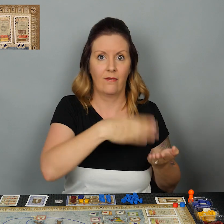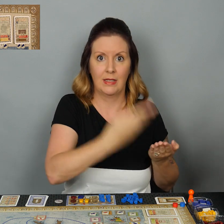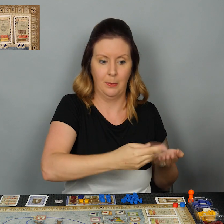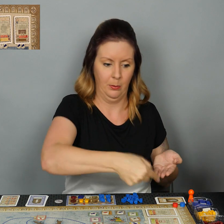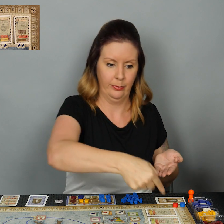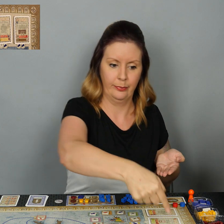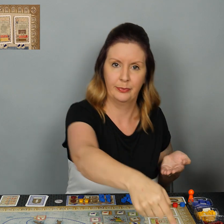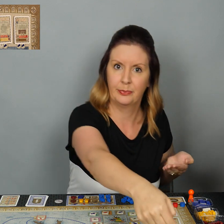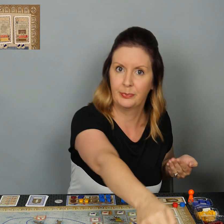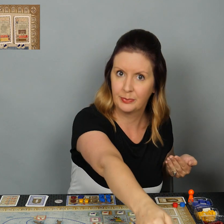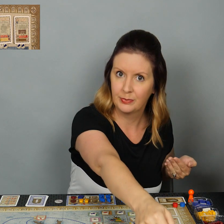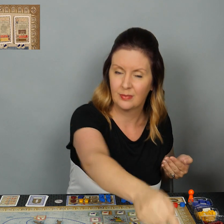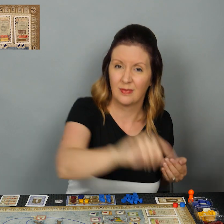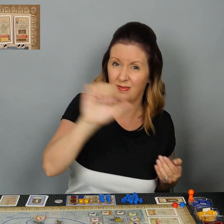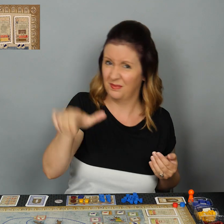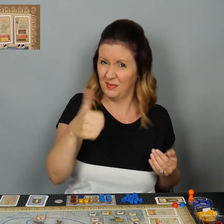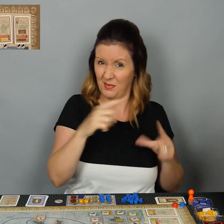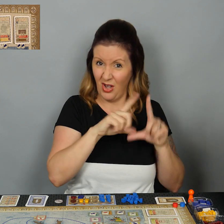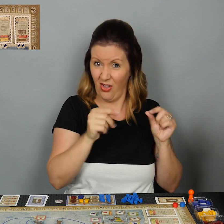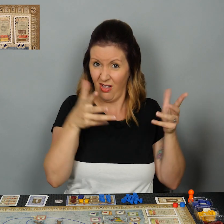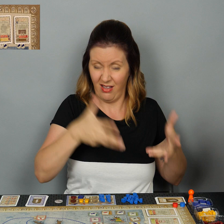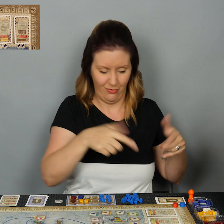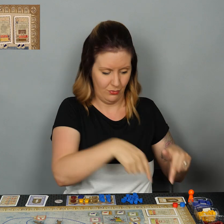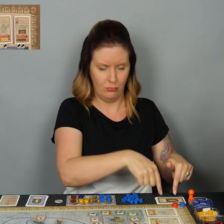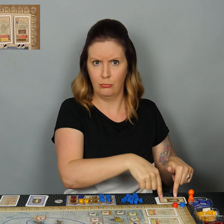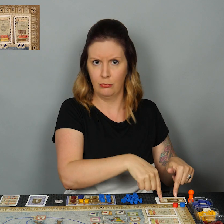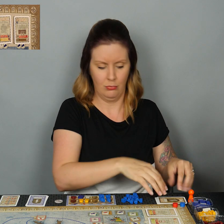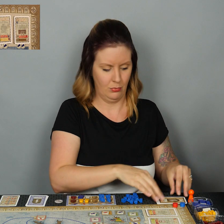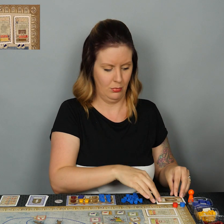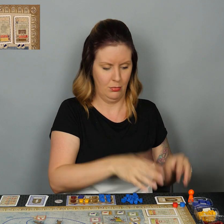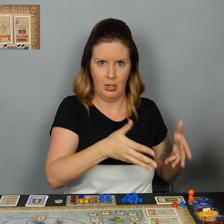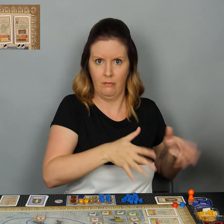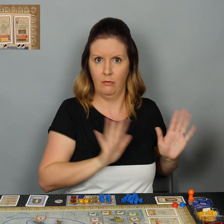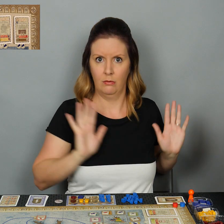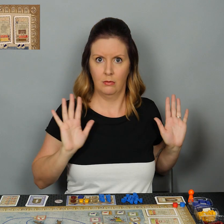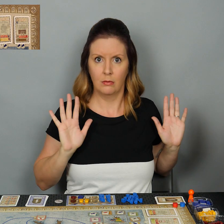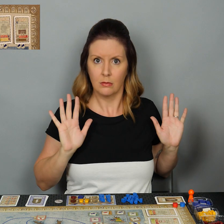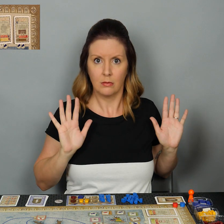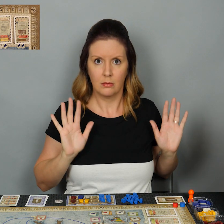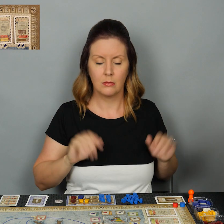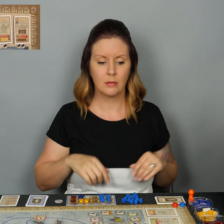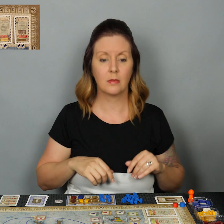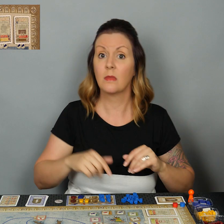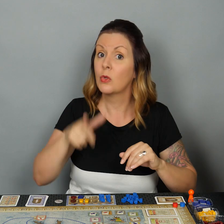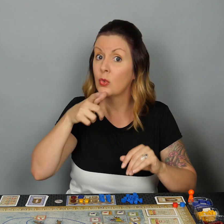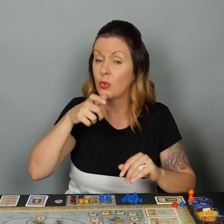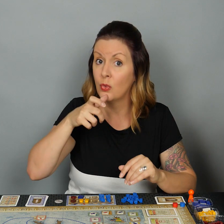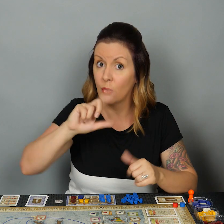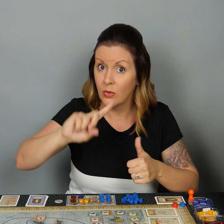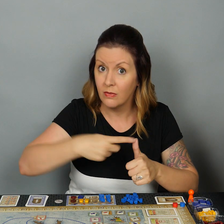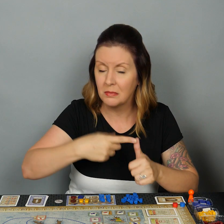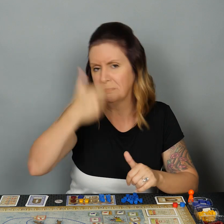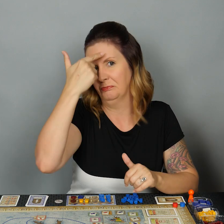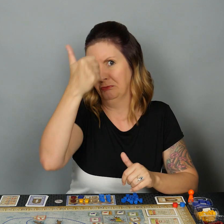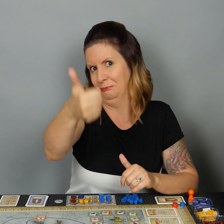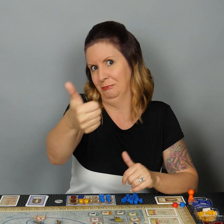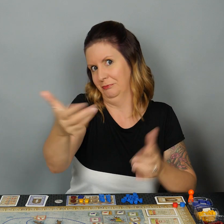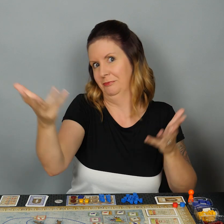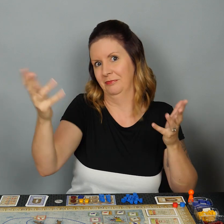Seven of them should be turned face up and placed on the card spaces. The rest can just remain next to the board.